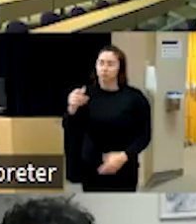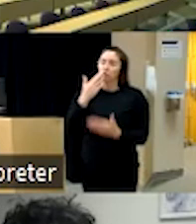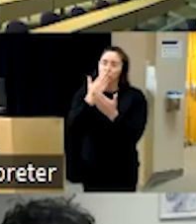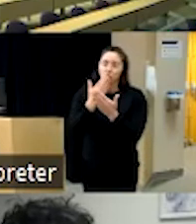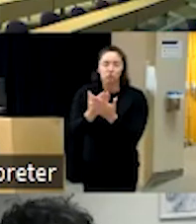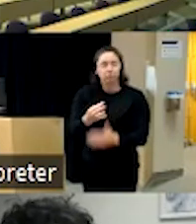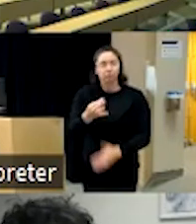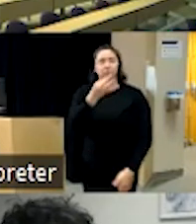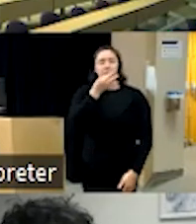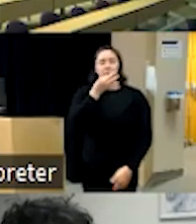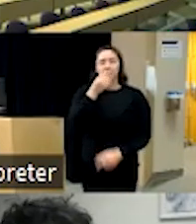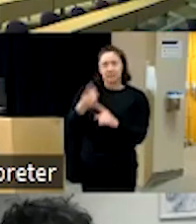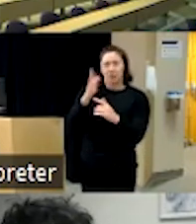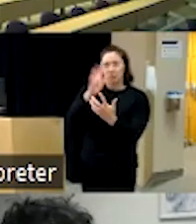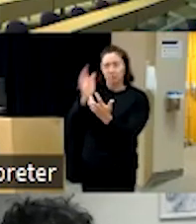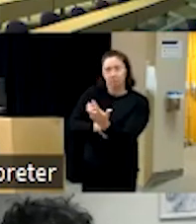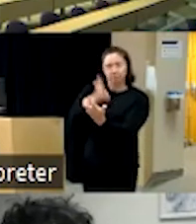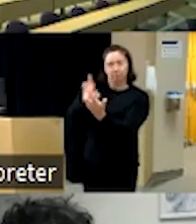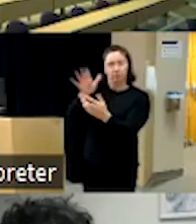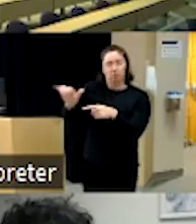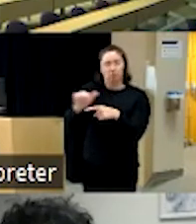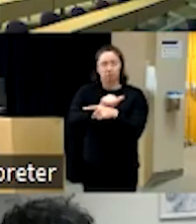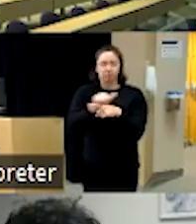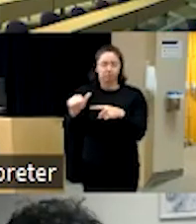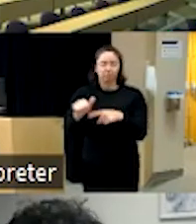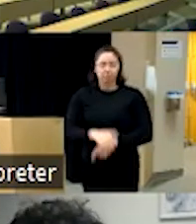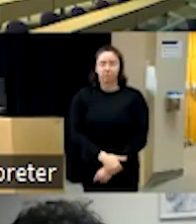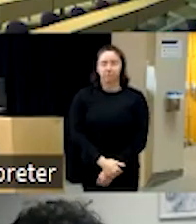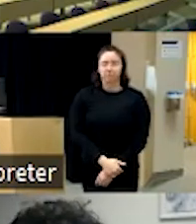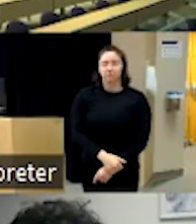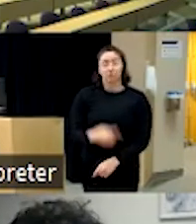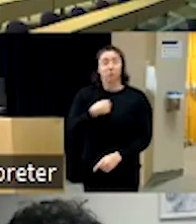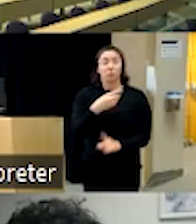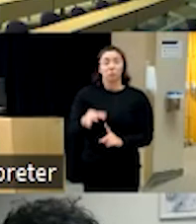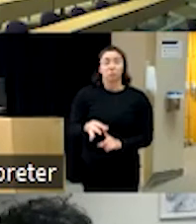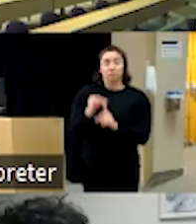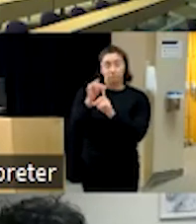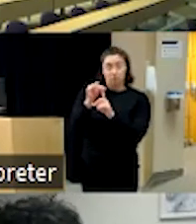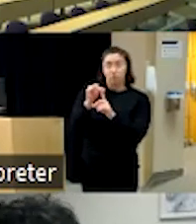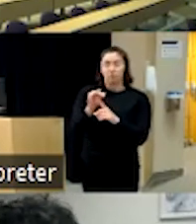adapt the functional training and we use Financial Training based on machines but also we have